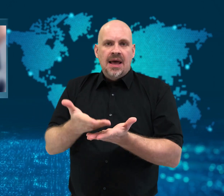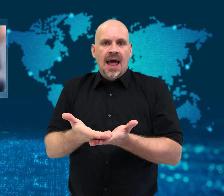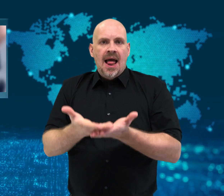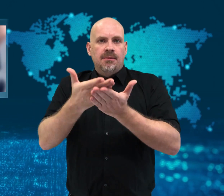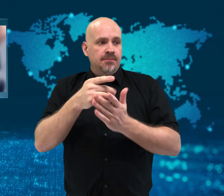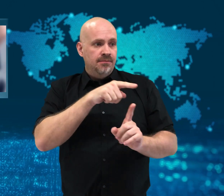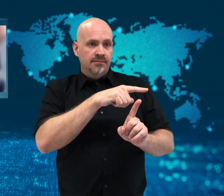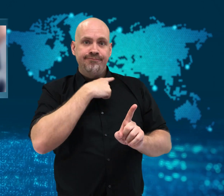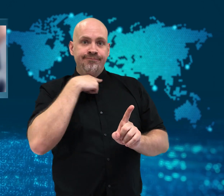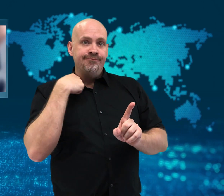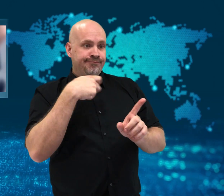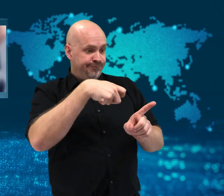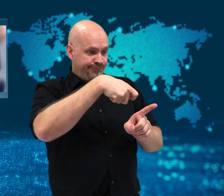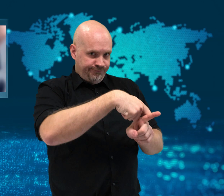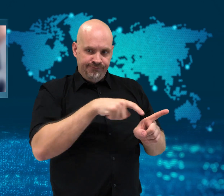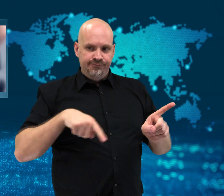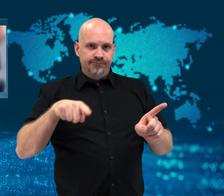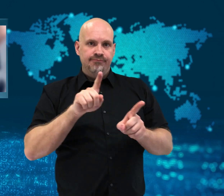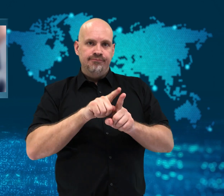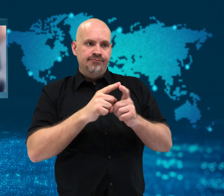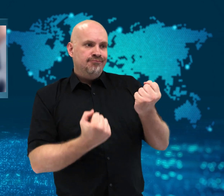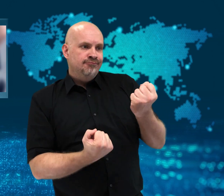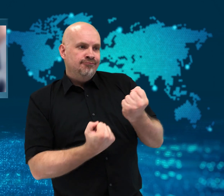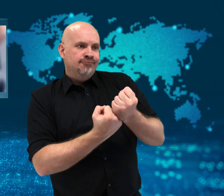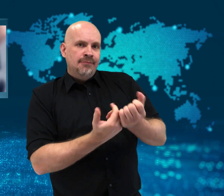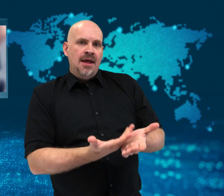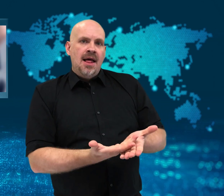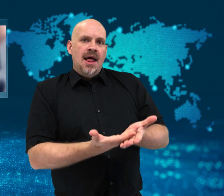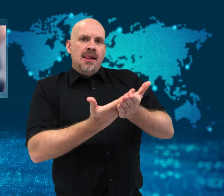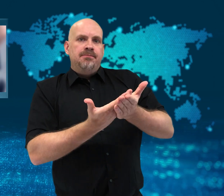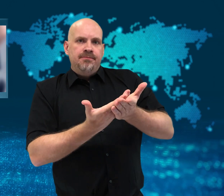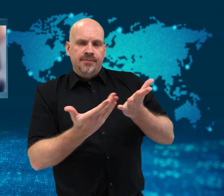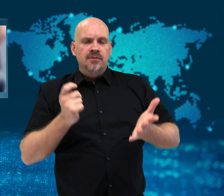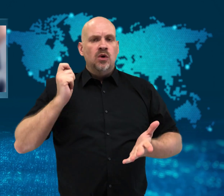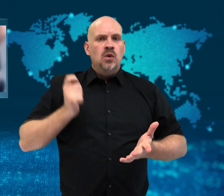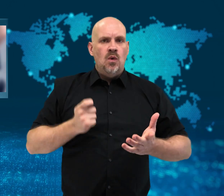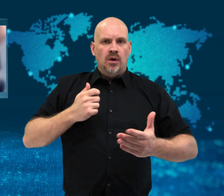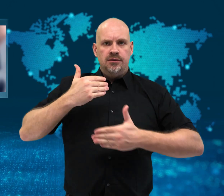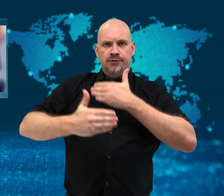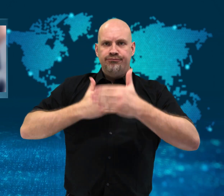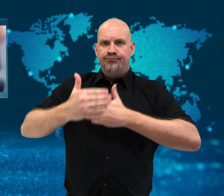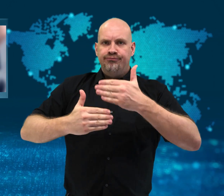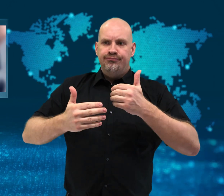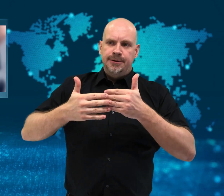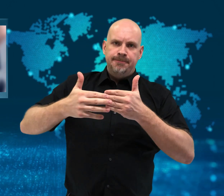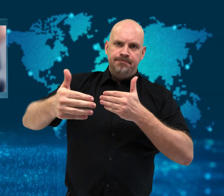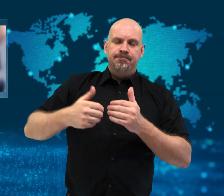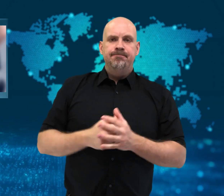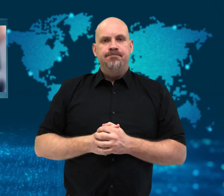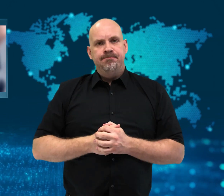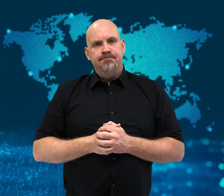abetting second degree murder in August.